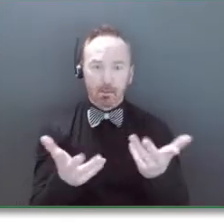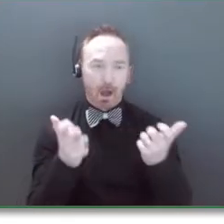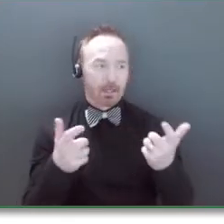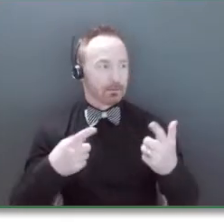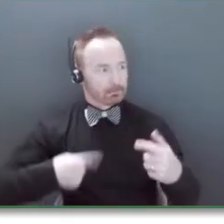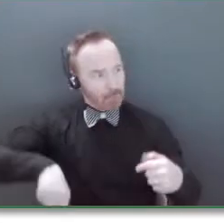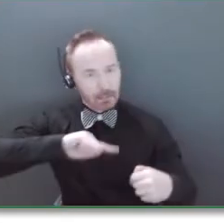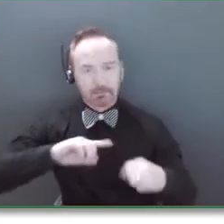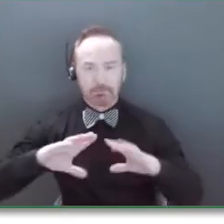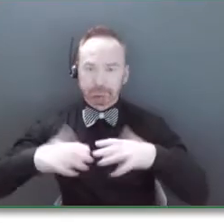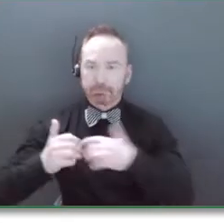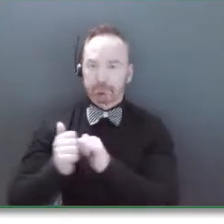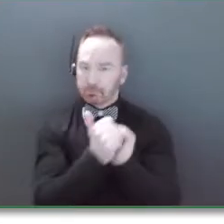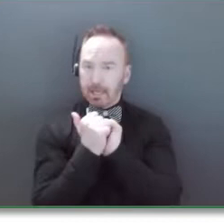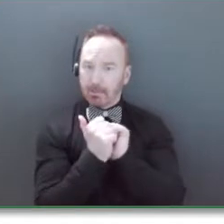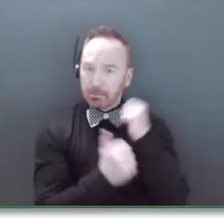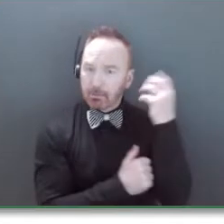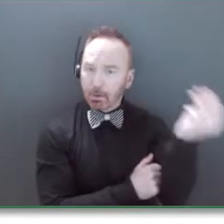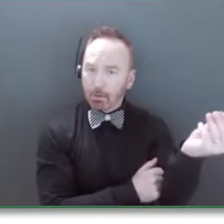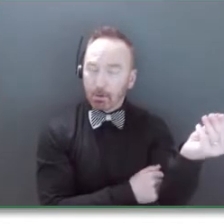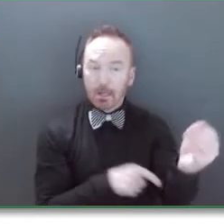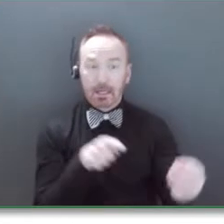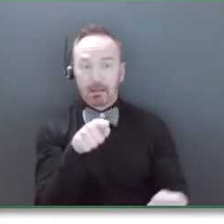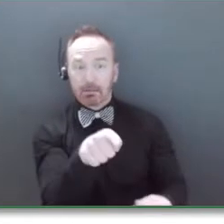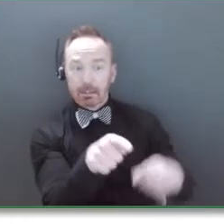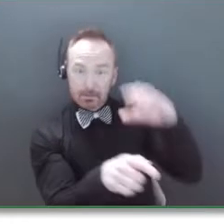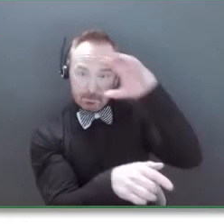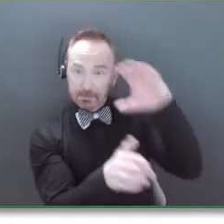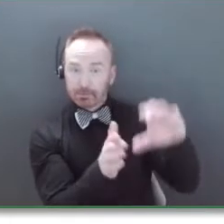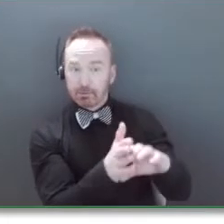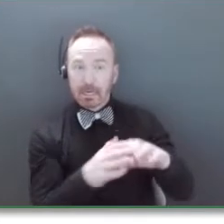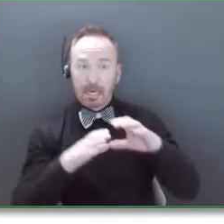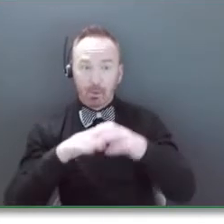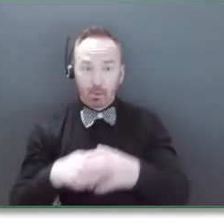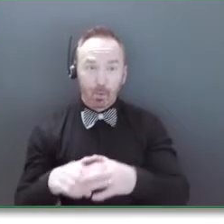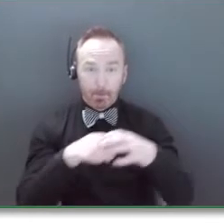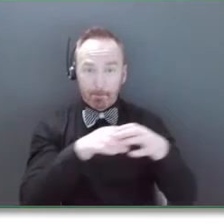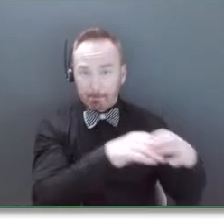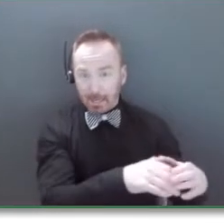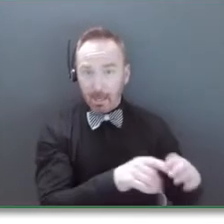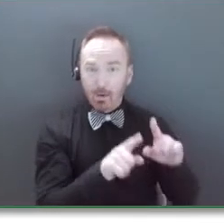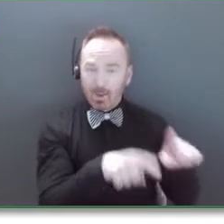photo you see here a group of folks went to Garibaldi Lake near Whistler which